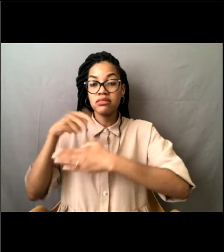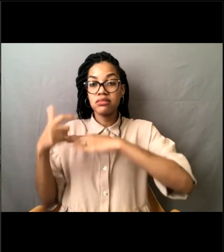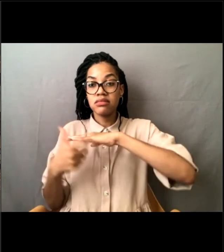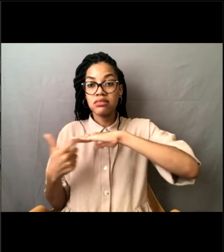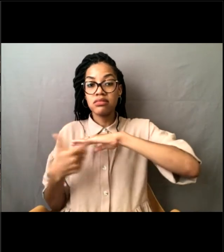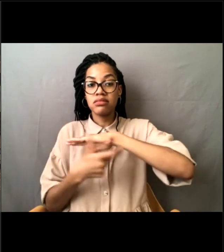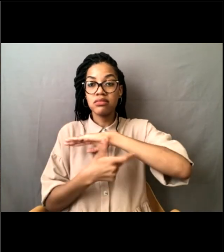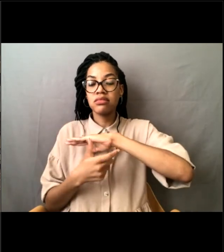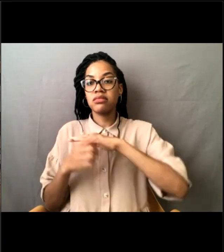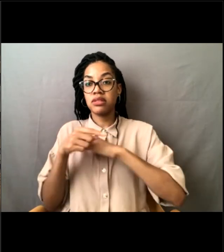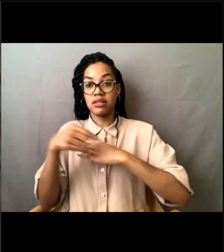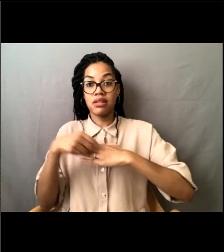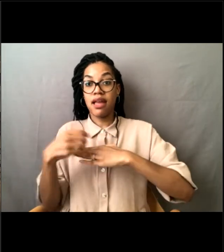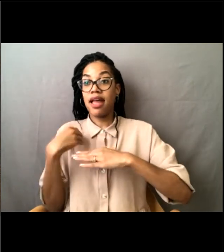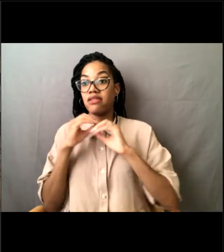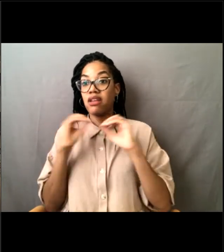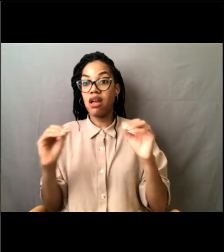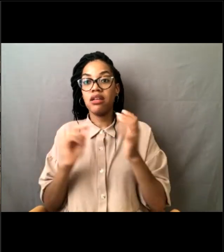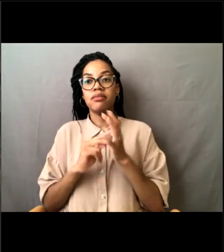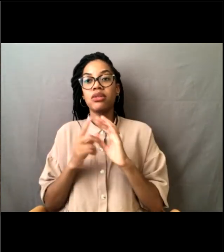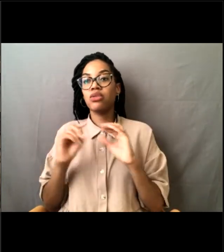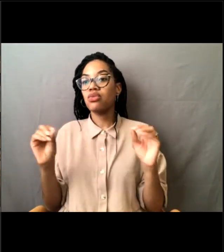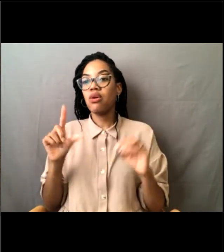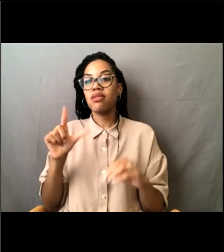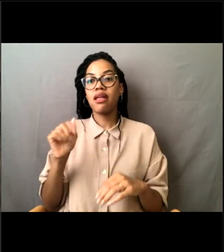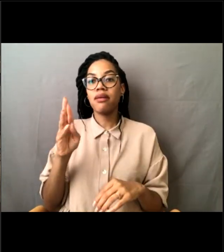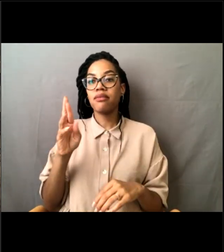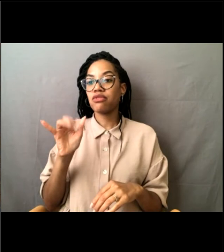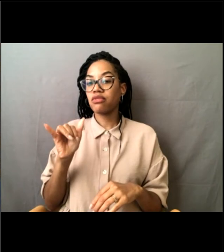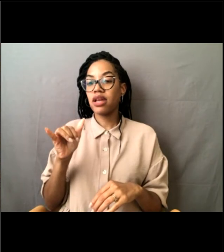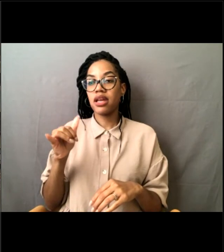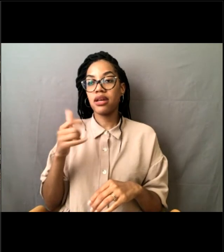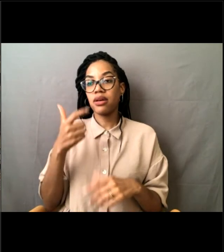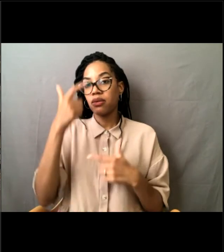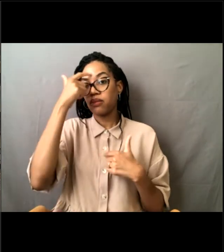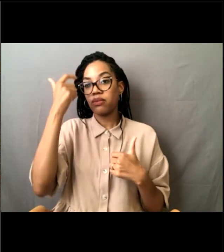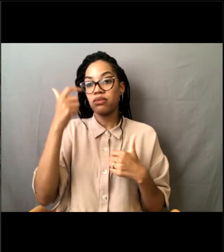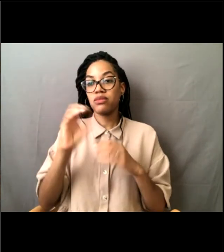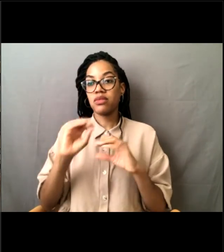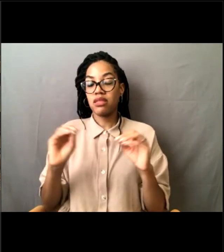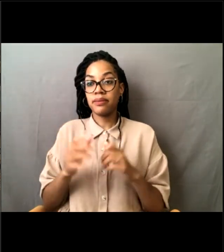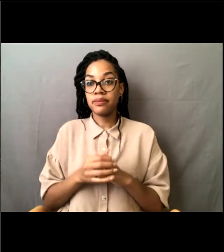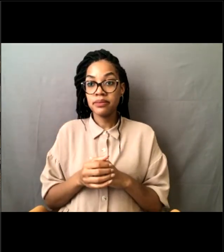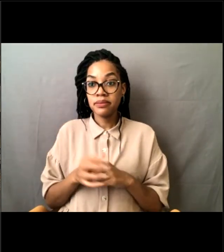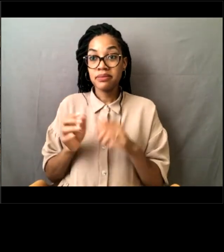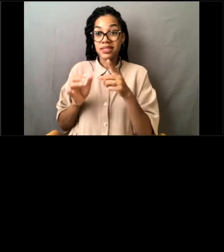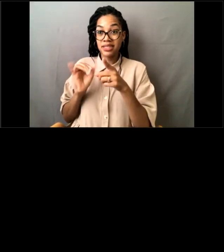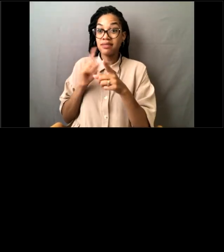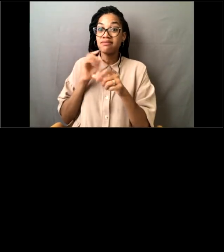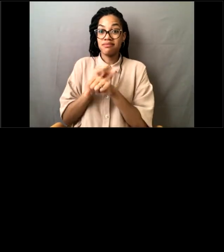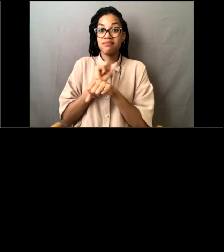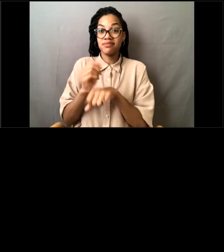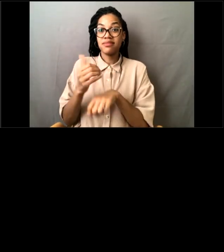That means there is no lamprey wounds that we can see. This fish, which you were totally right about, it is a little beaten up, does have a lamprey,